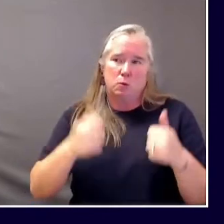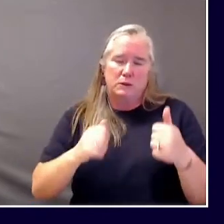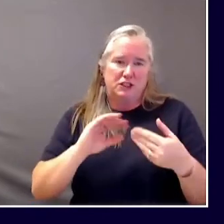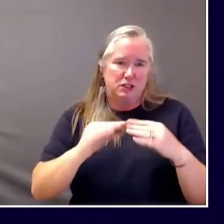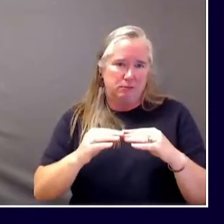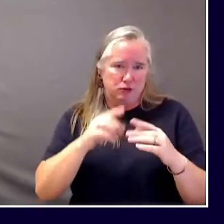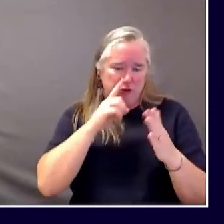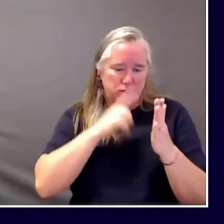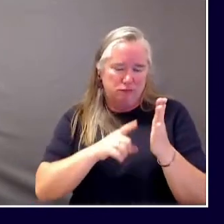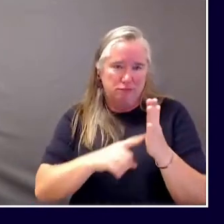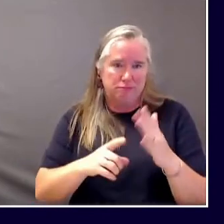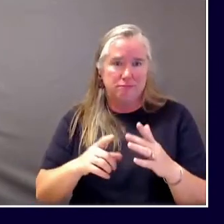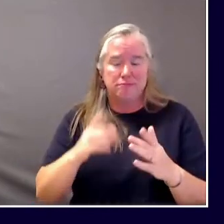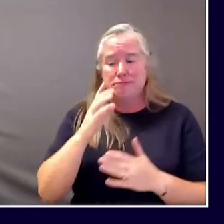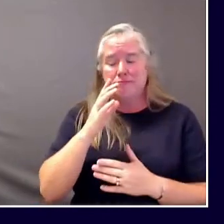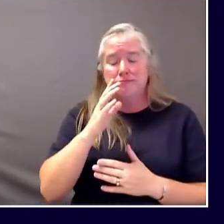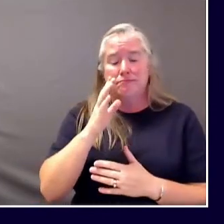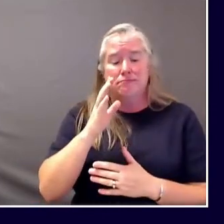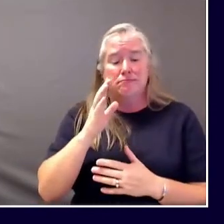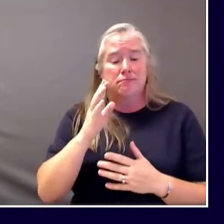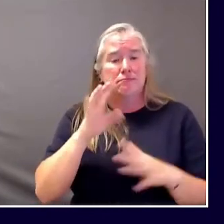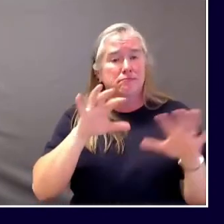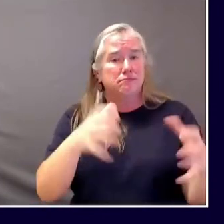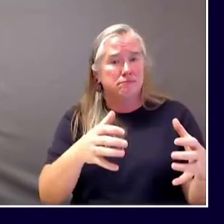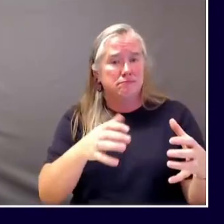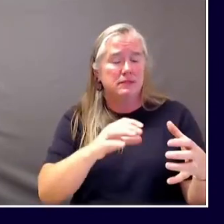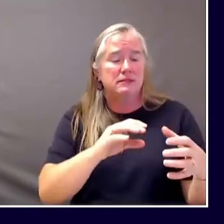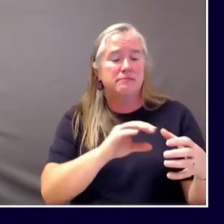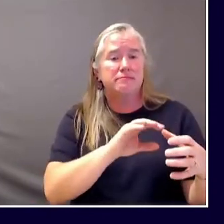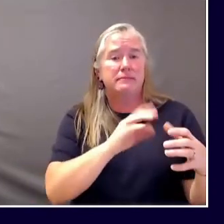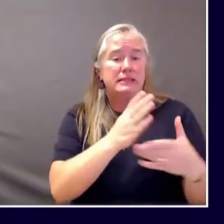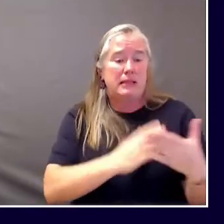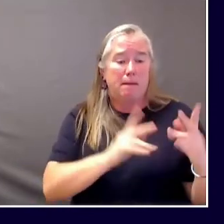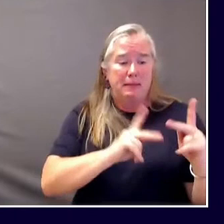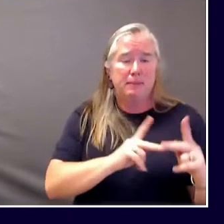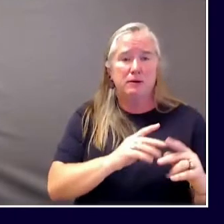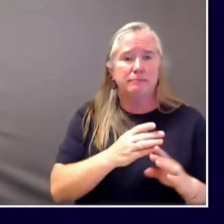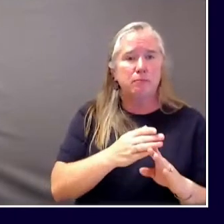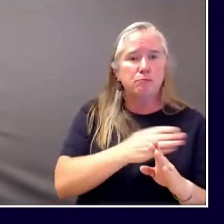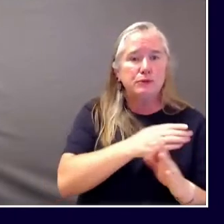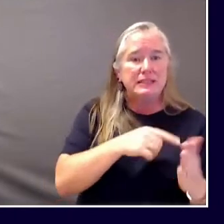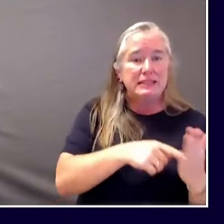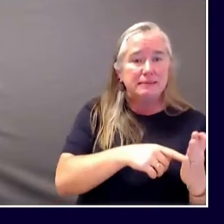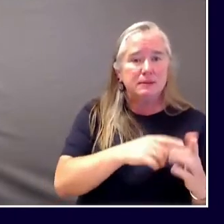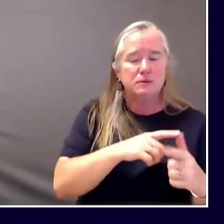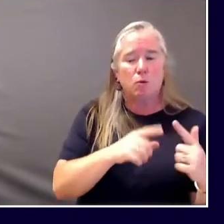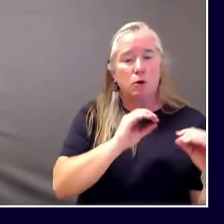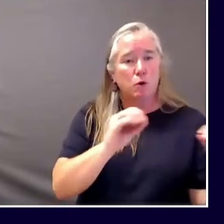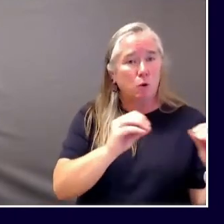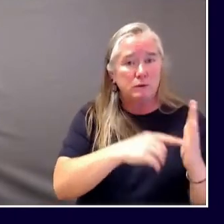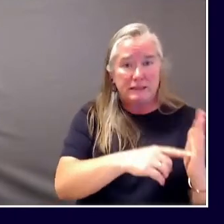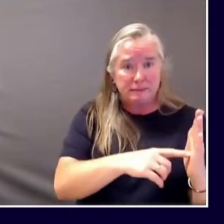either pre symptomatic or a that hasn't changed the